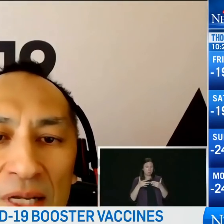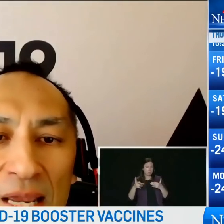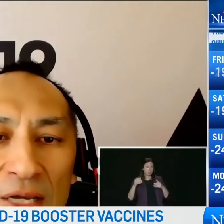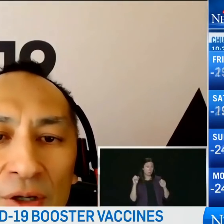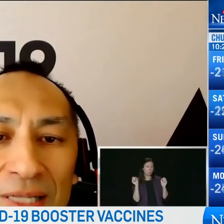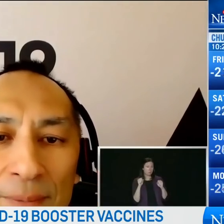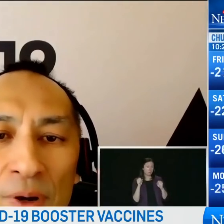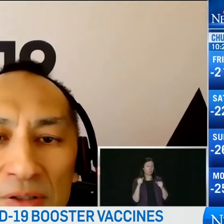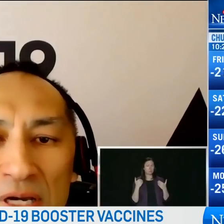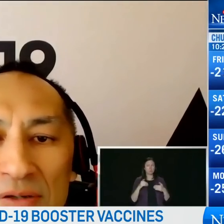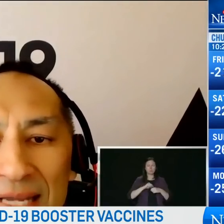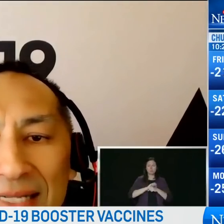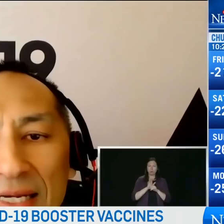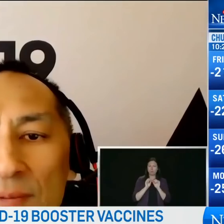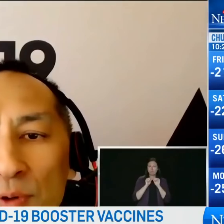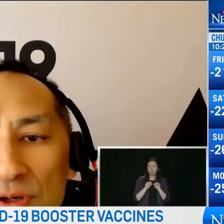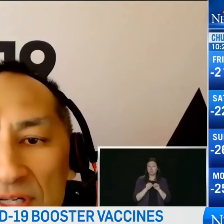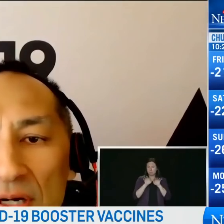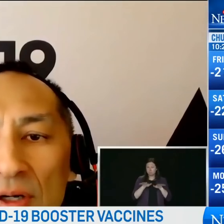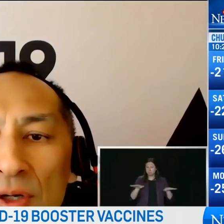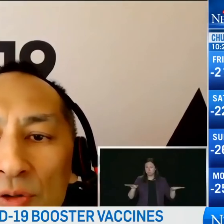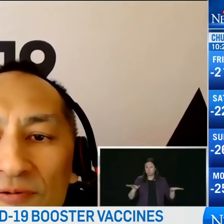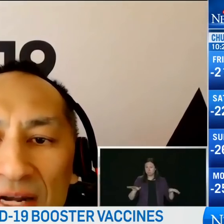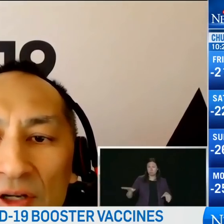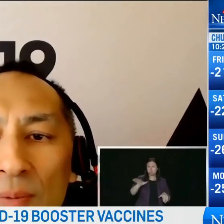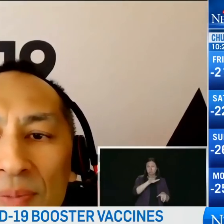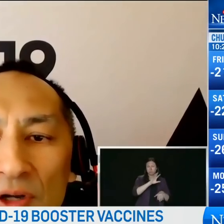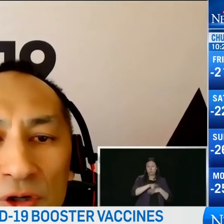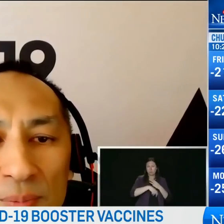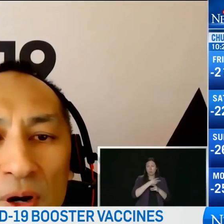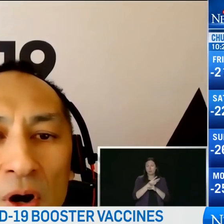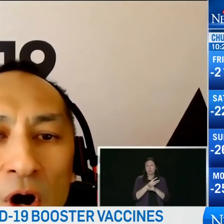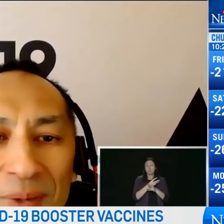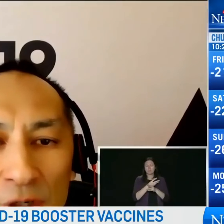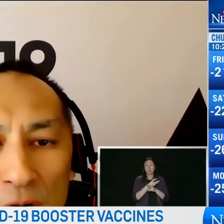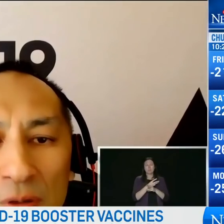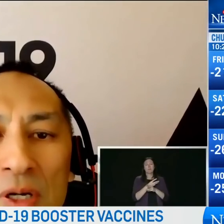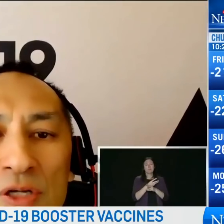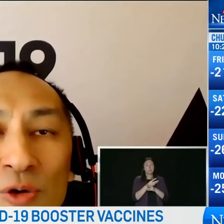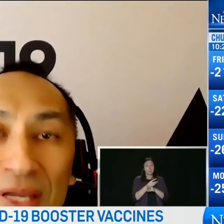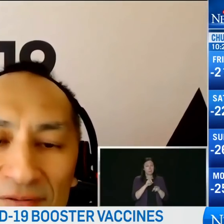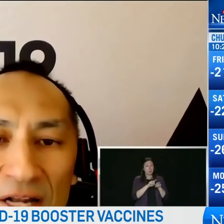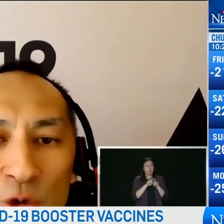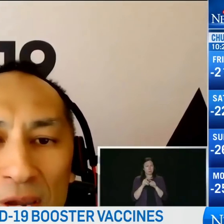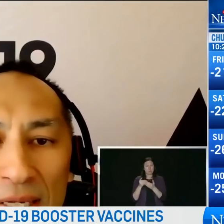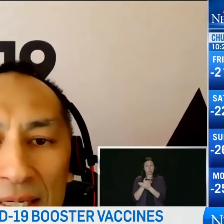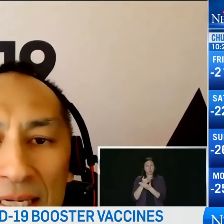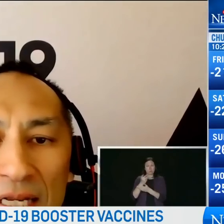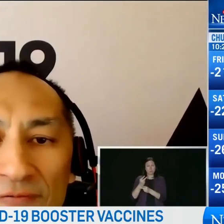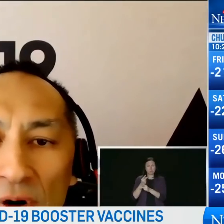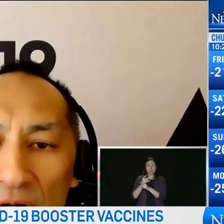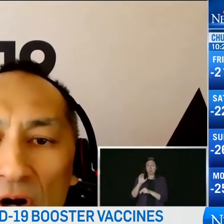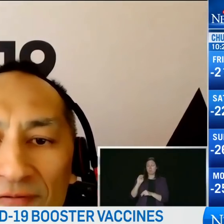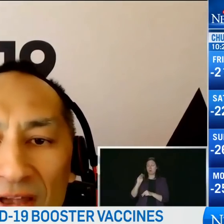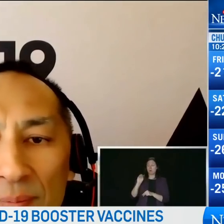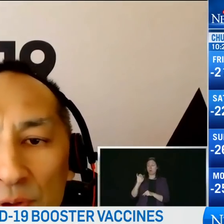WEEKS AFTER THE FIRST DOSE NOW AND DURING THE WINTER MONTHS WHILE THE VIRUS CONTINUES TO